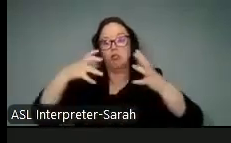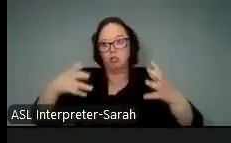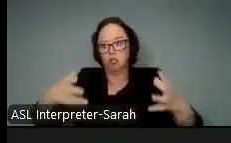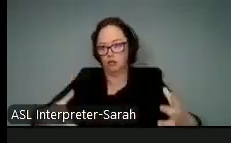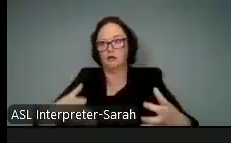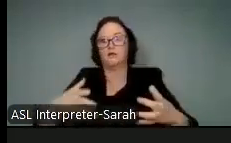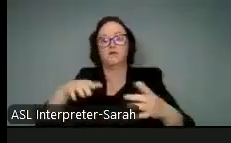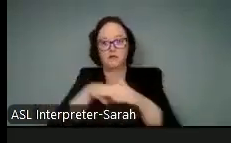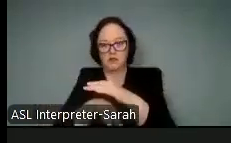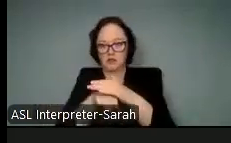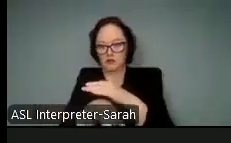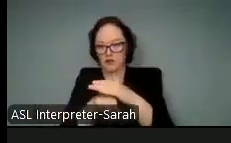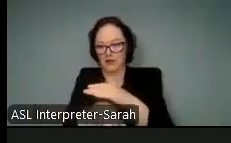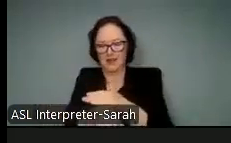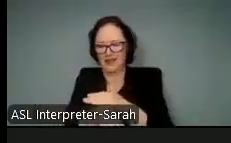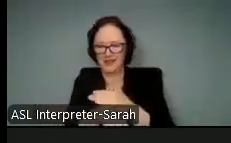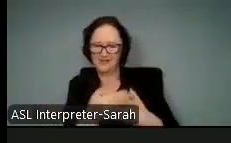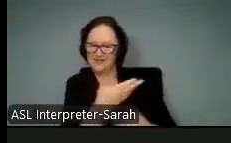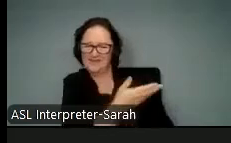just by doing these little tweaks.